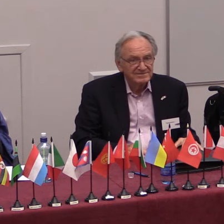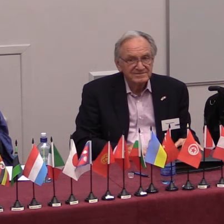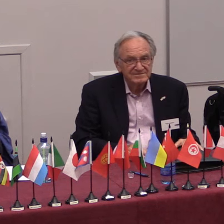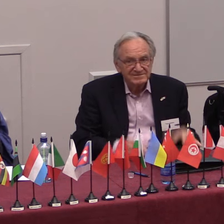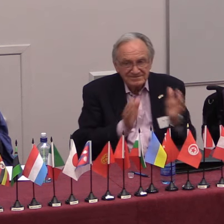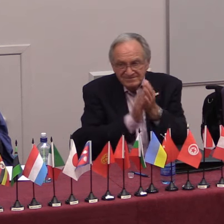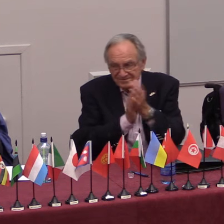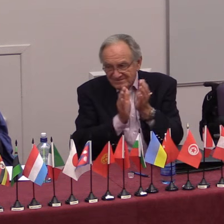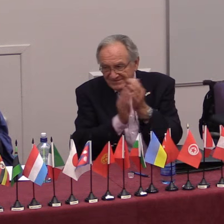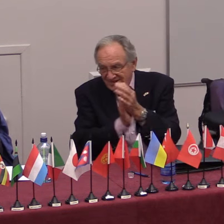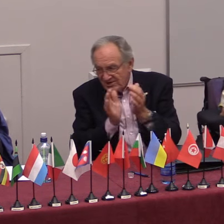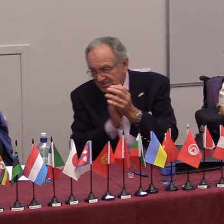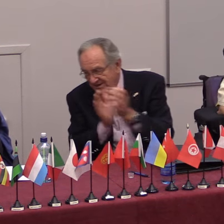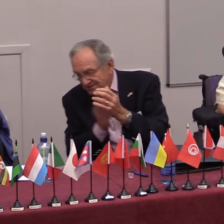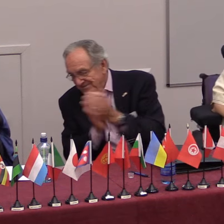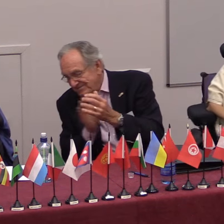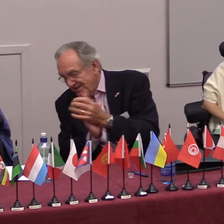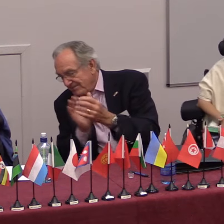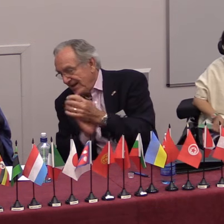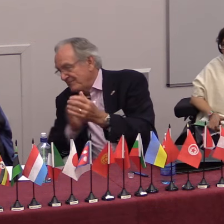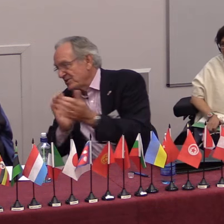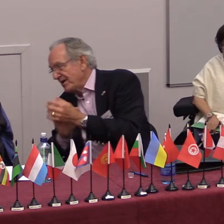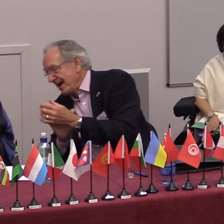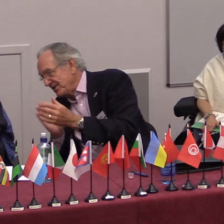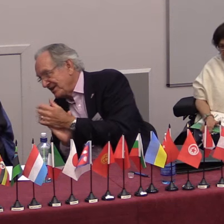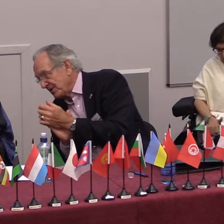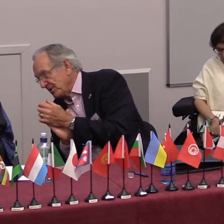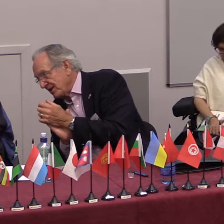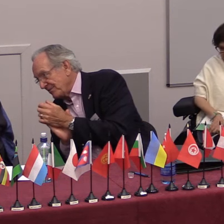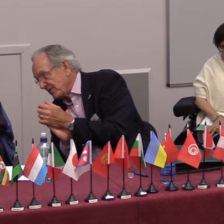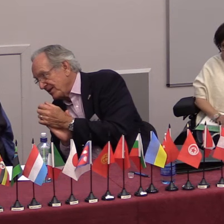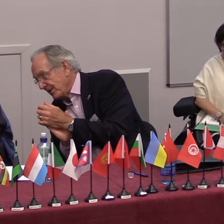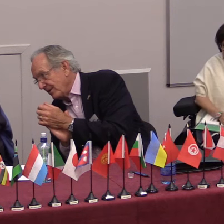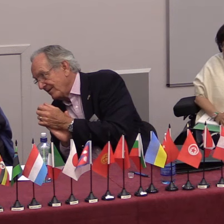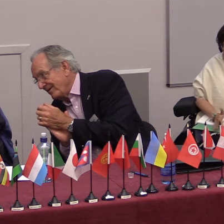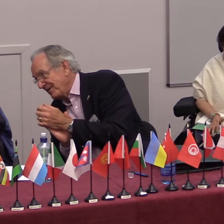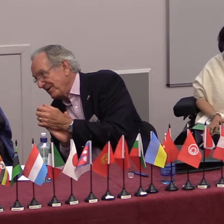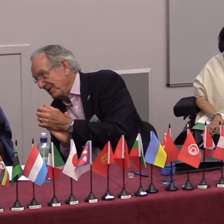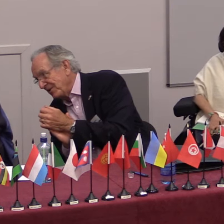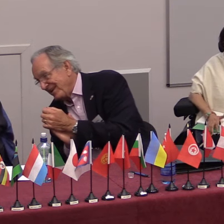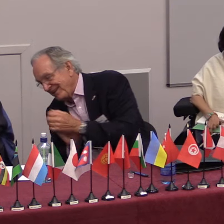for your attention.